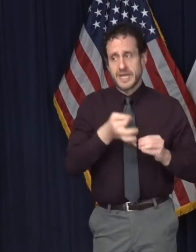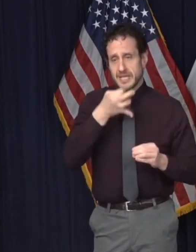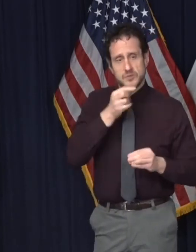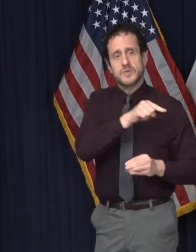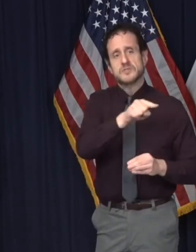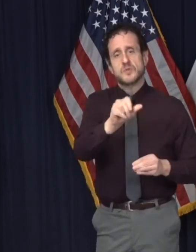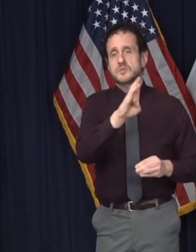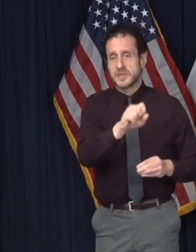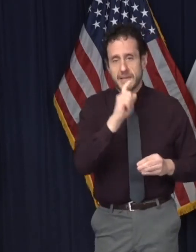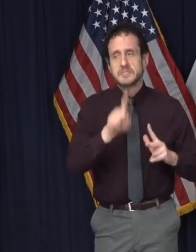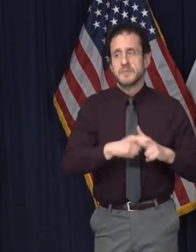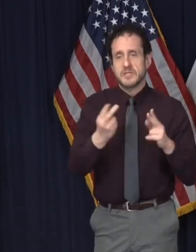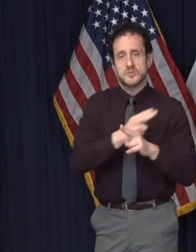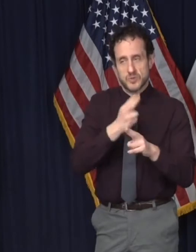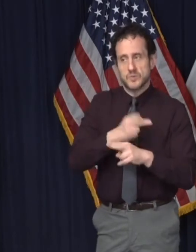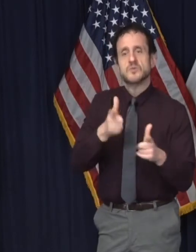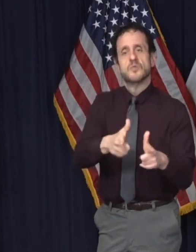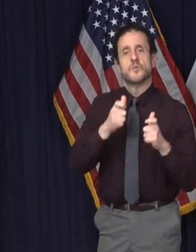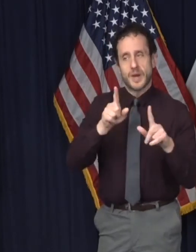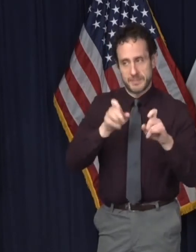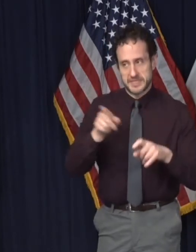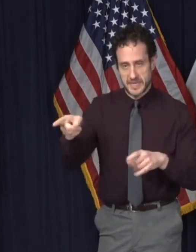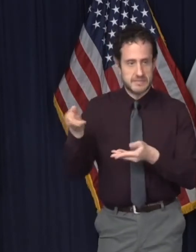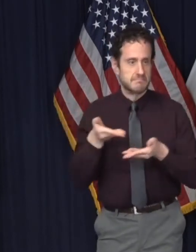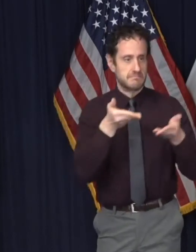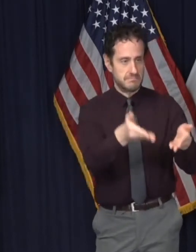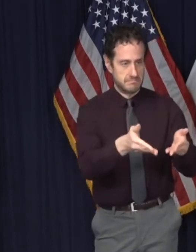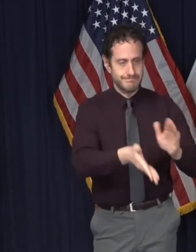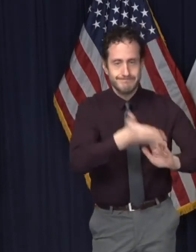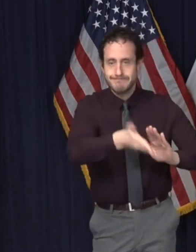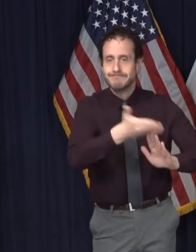UP IN OUR NUMBERS AS SOON AS THESE LABS START TO UTILIZE